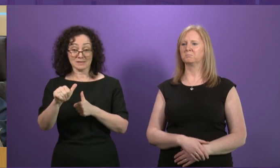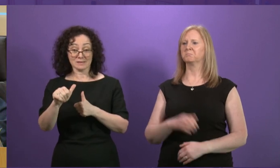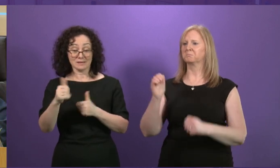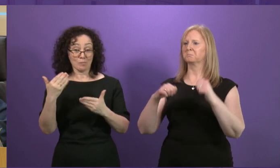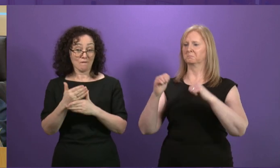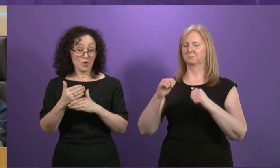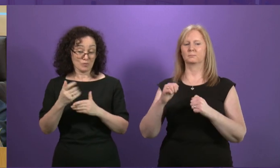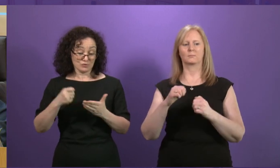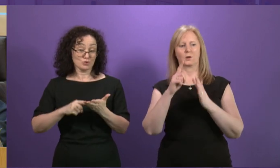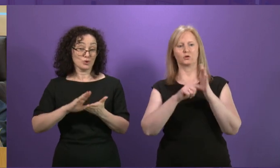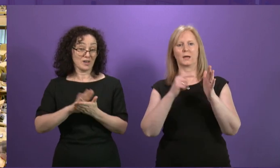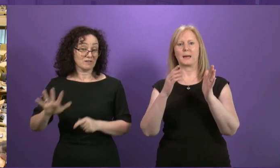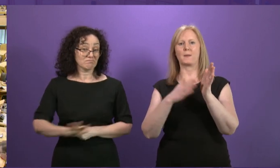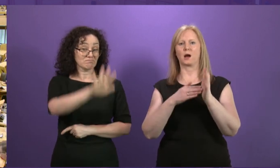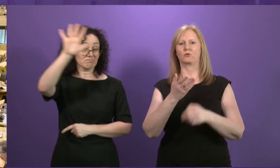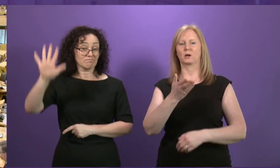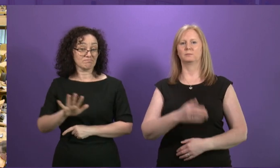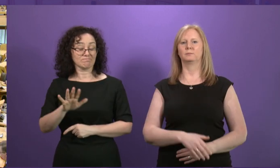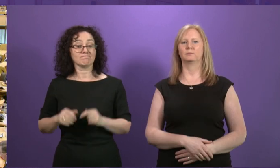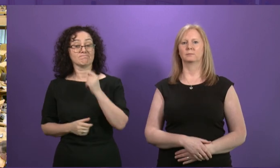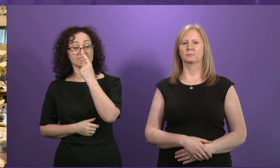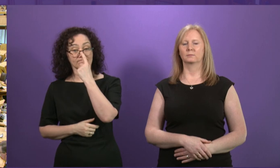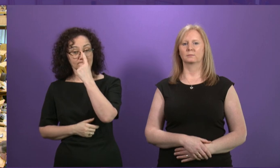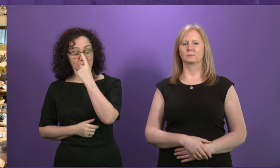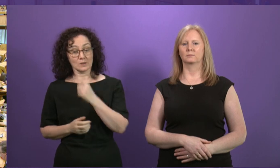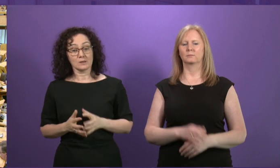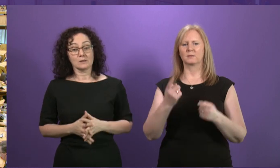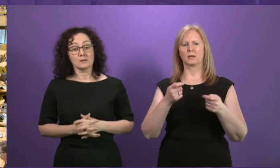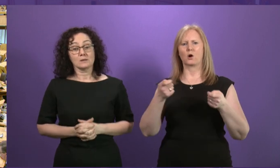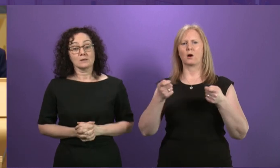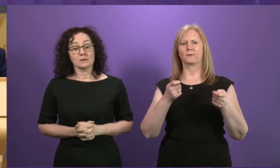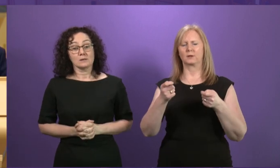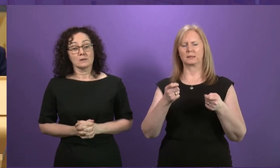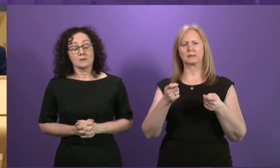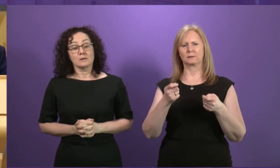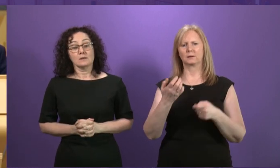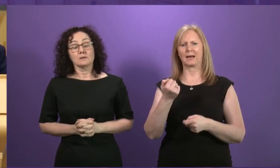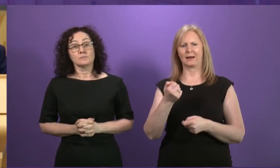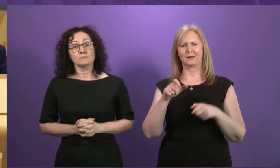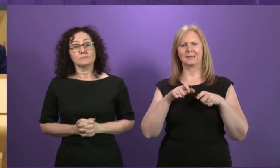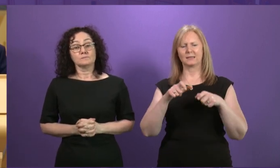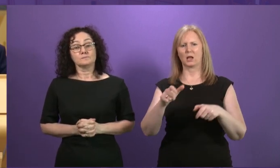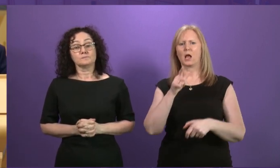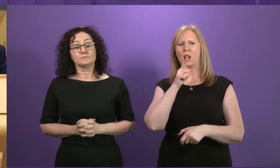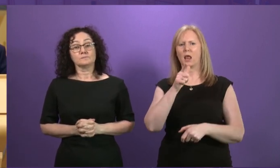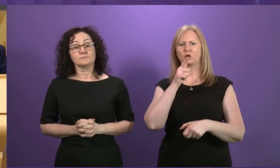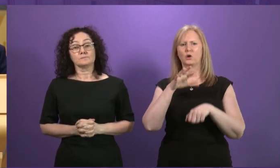Jenny Marra (North East Scotland) (Lab): In Dundee, electrical apprentices from McGill,